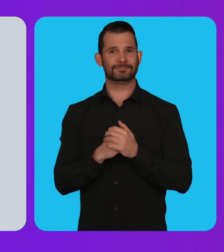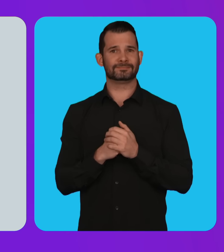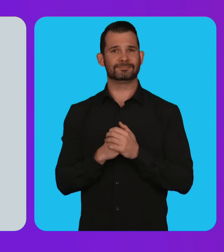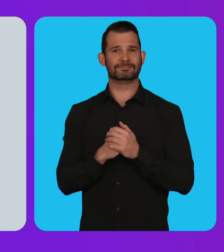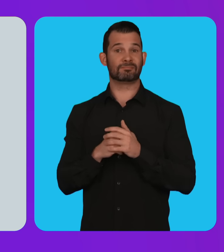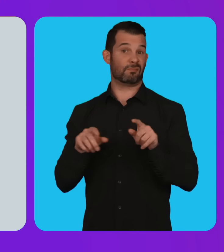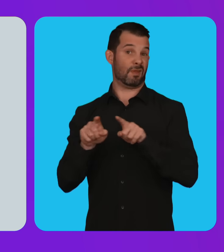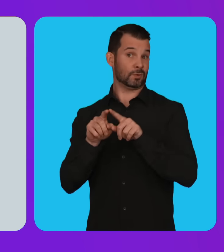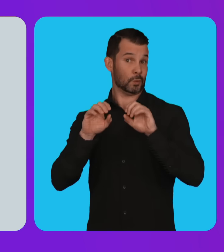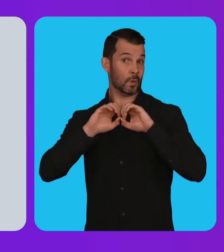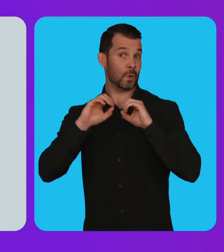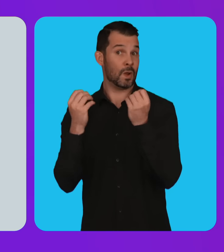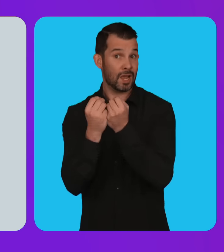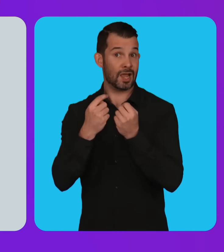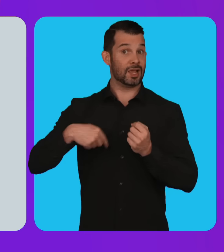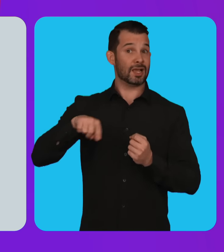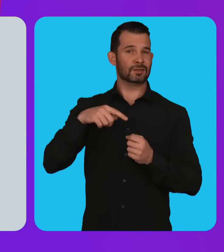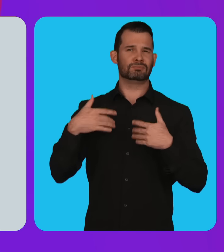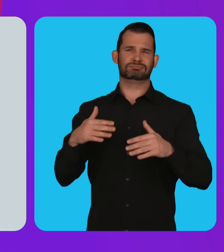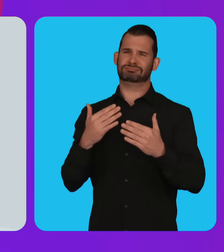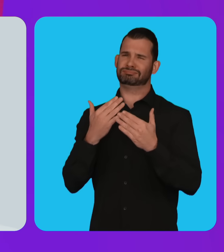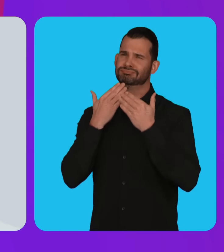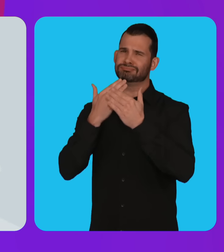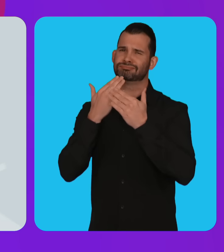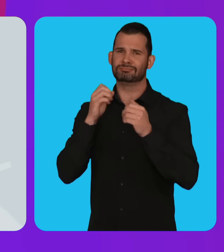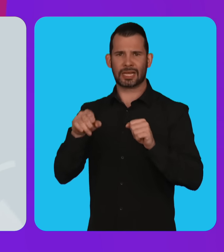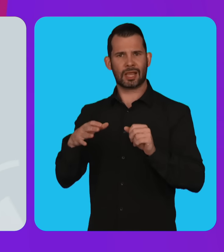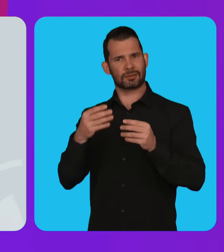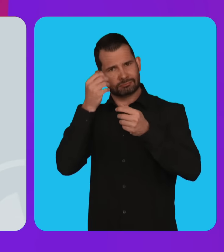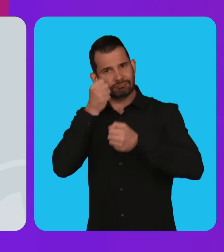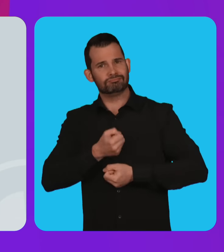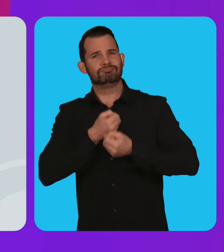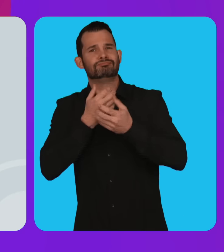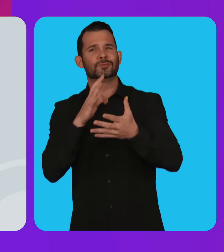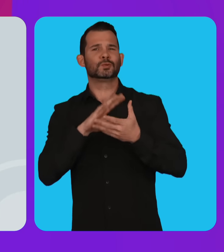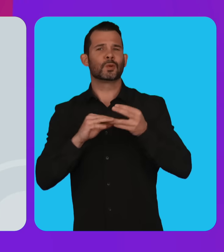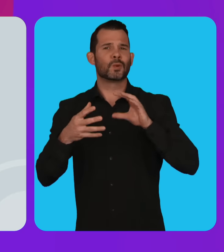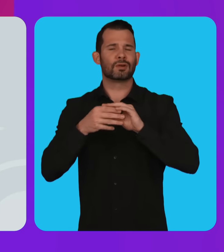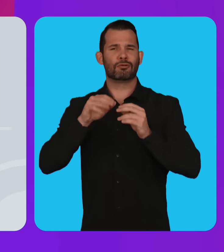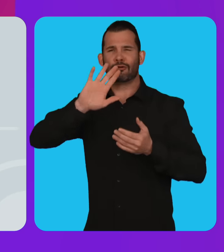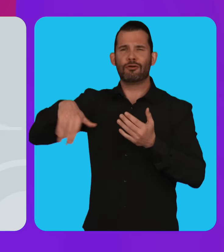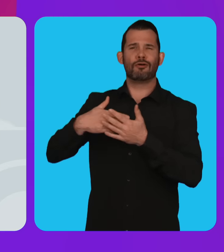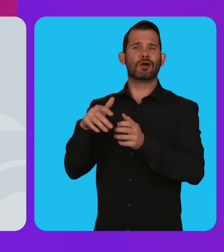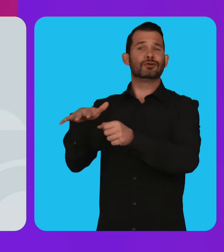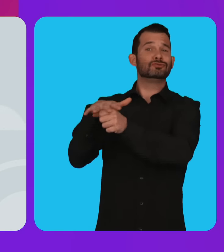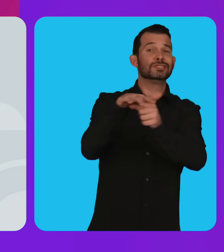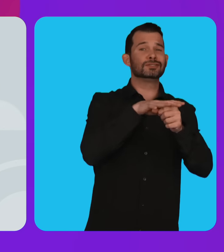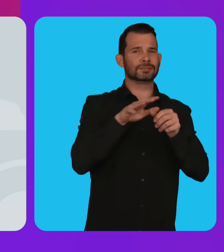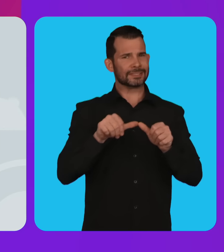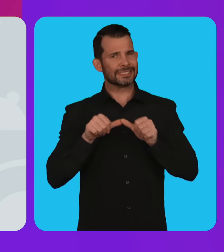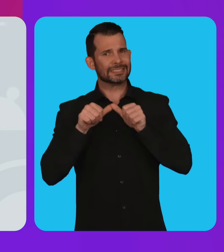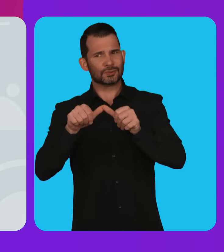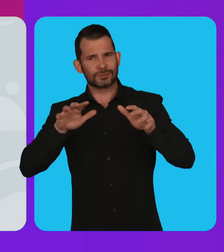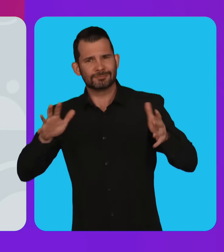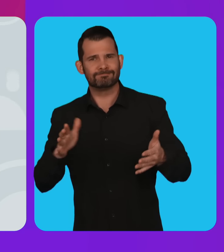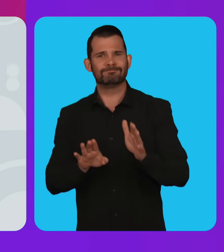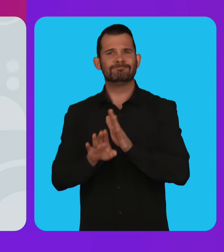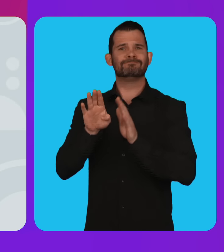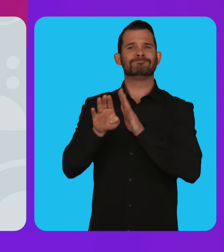to portray Indigenous peoples with dignity. As an organization, we are grateful to tell stories from all regions and continue to foster